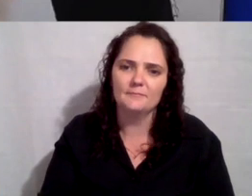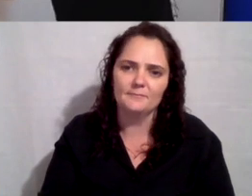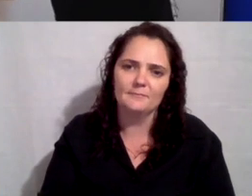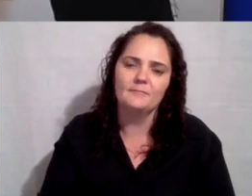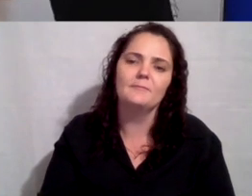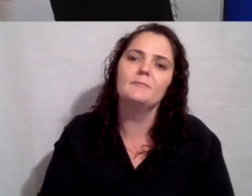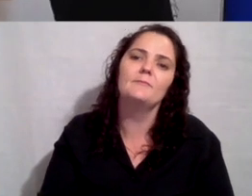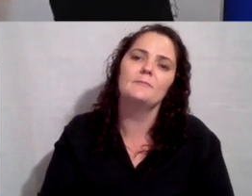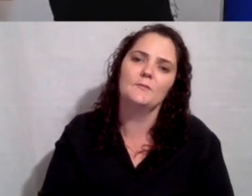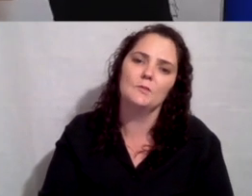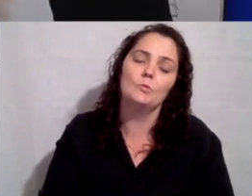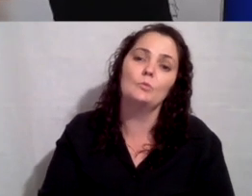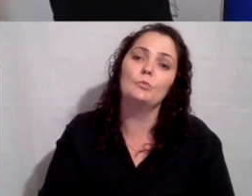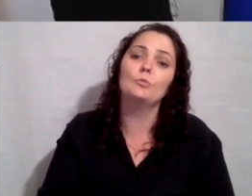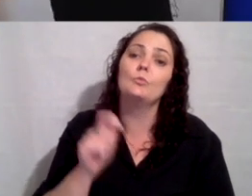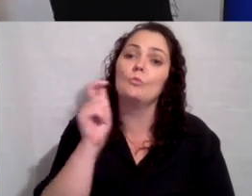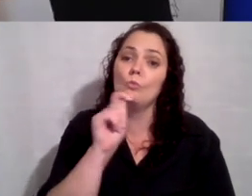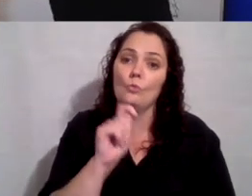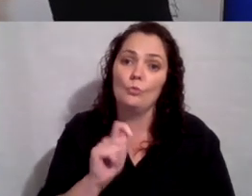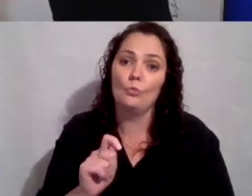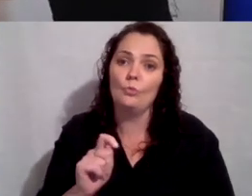parts of the body which you can see now, which you might not have been able to